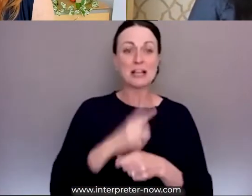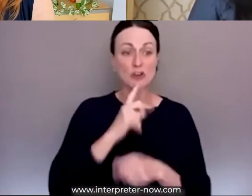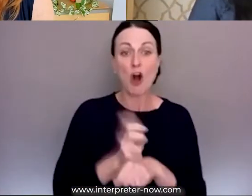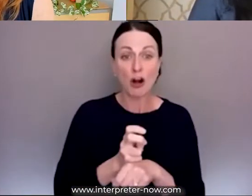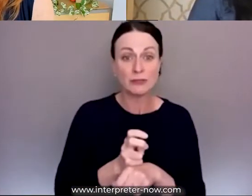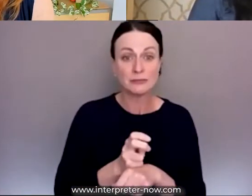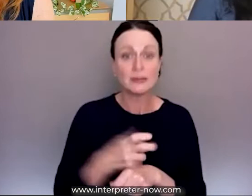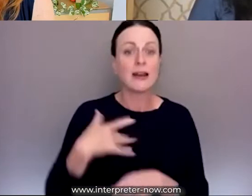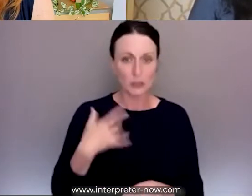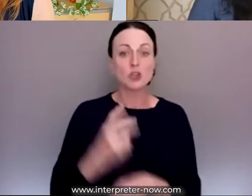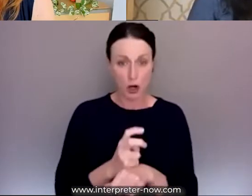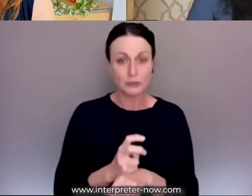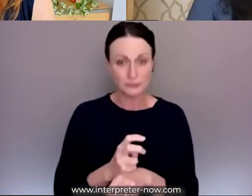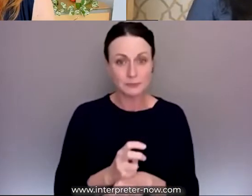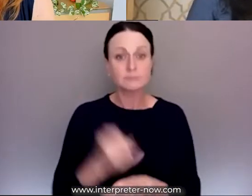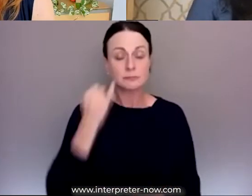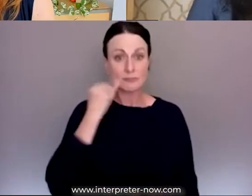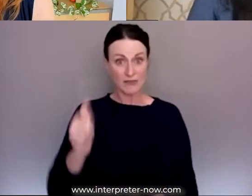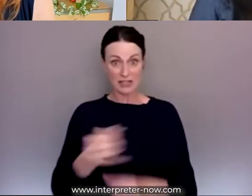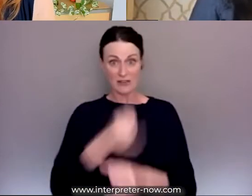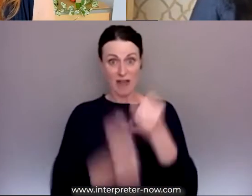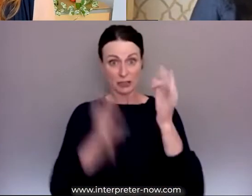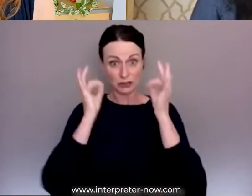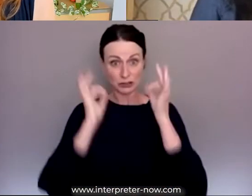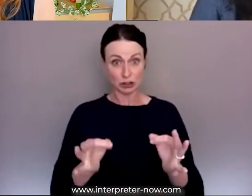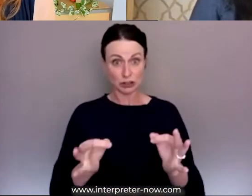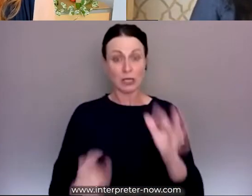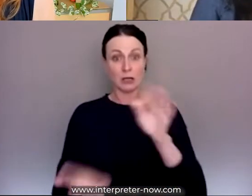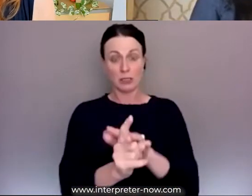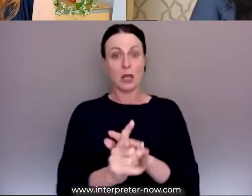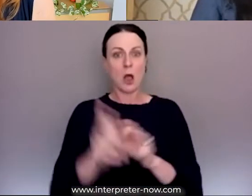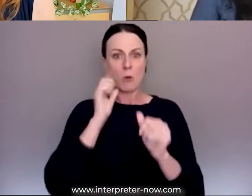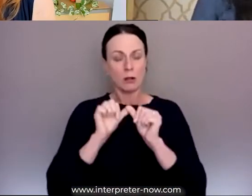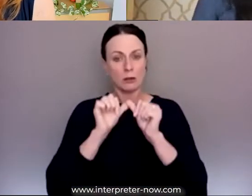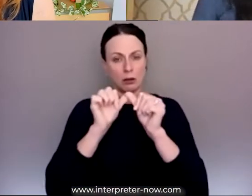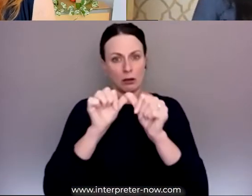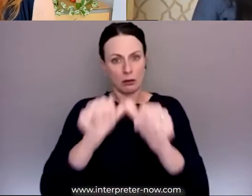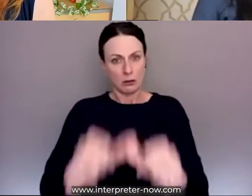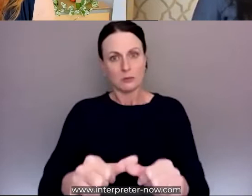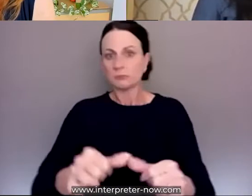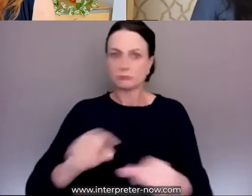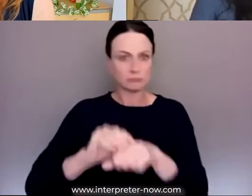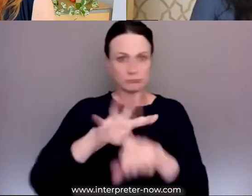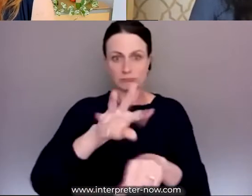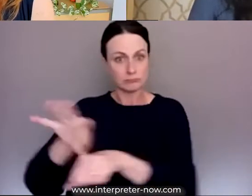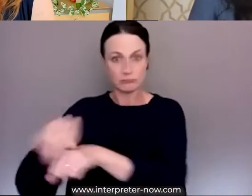If this is the final decision that comes out, it will have long lasting ramifications for whole communities.